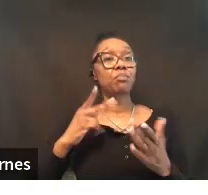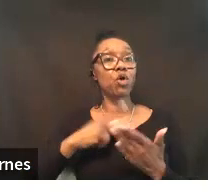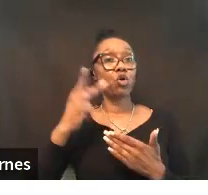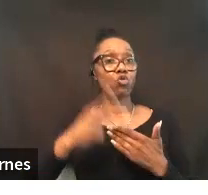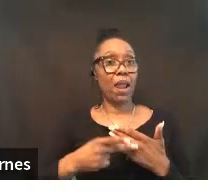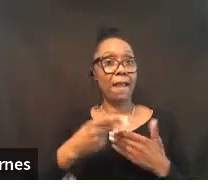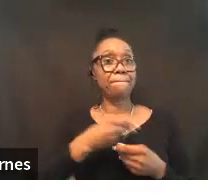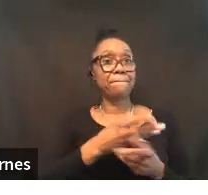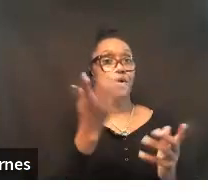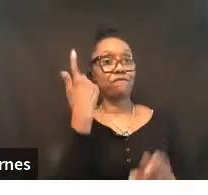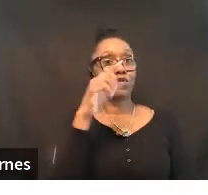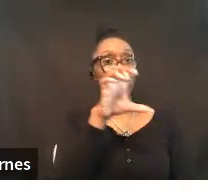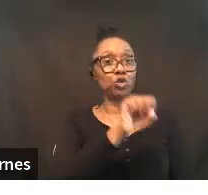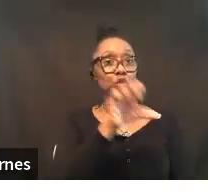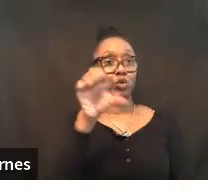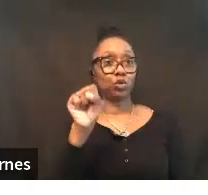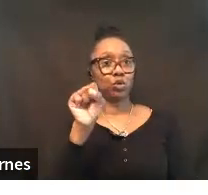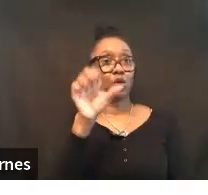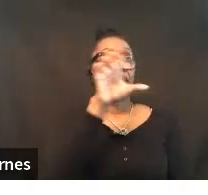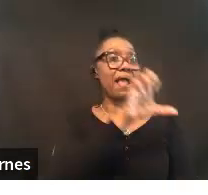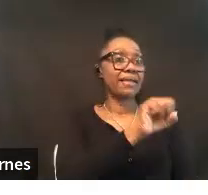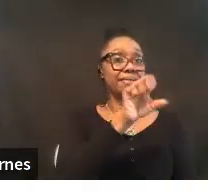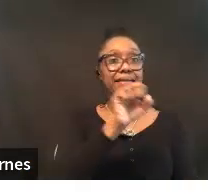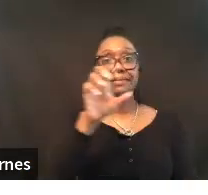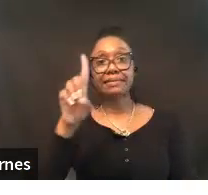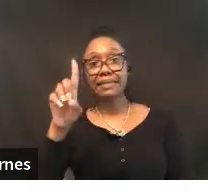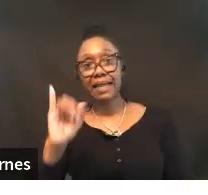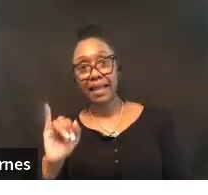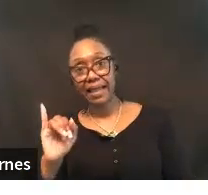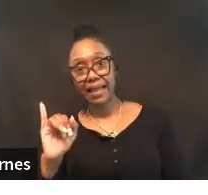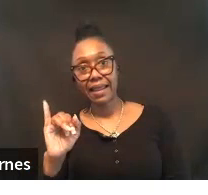Supplemental Security Income or SSI. And Social Security disability insurance, known as SSDI, but CDBs, which is child.